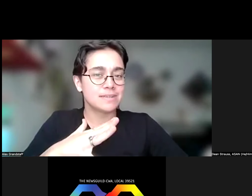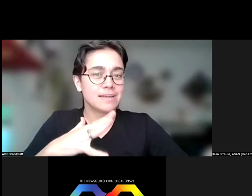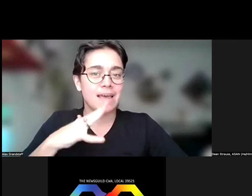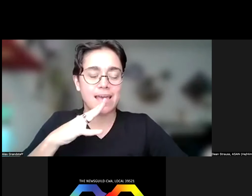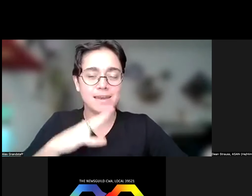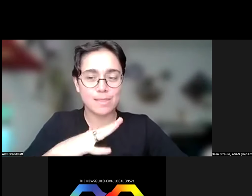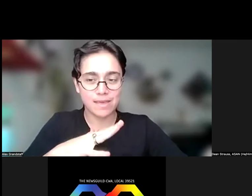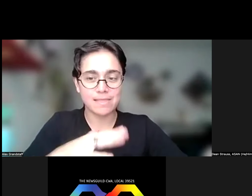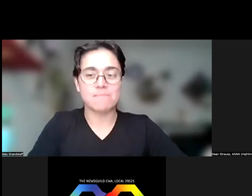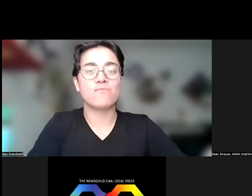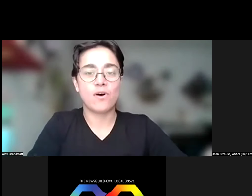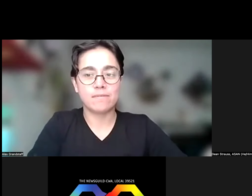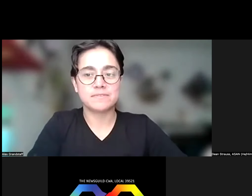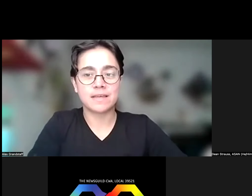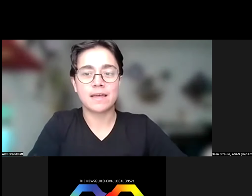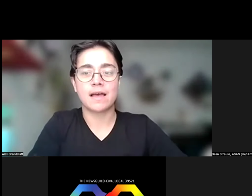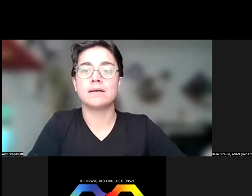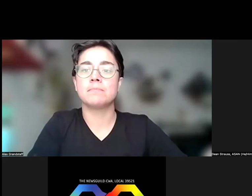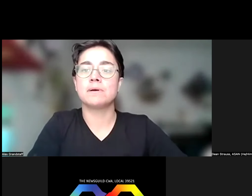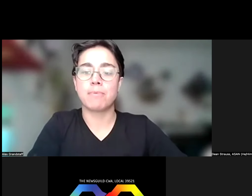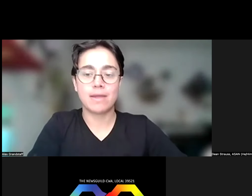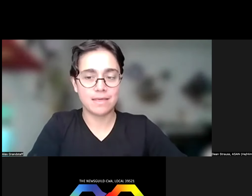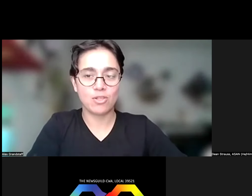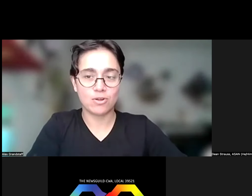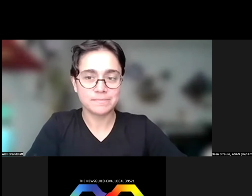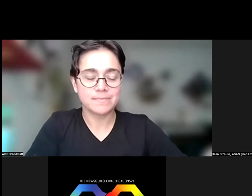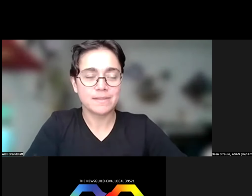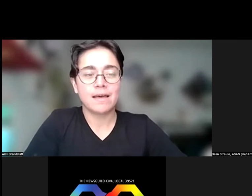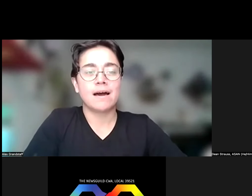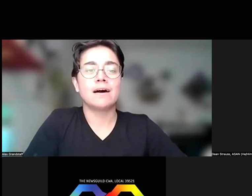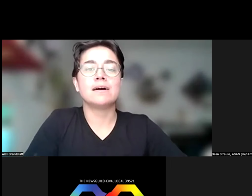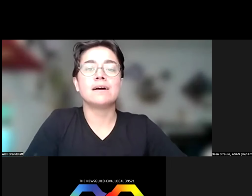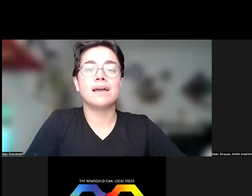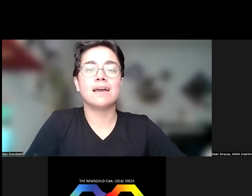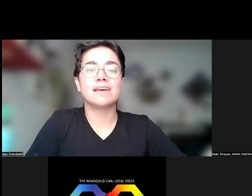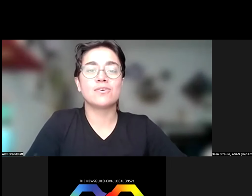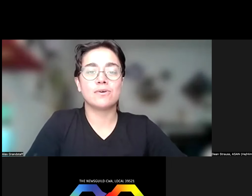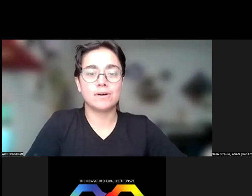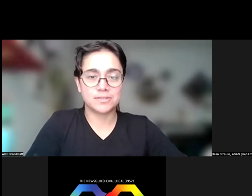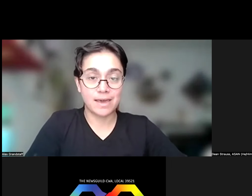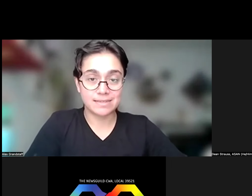now given the current people in power? ASAN cannot indoors anything that indoors